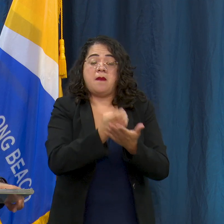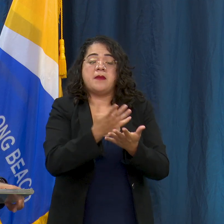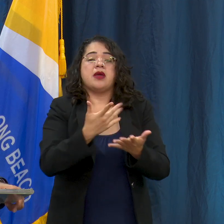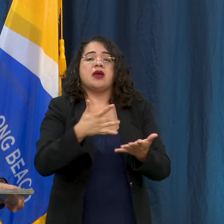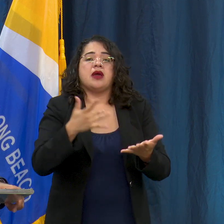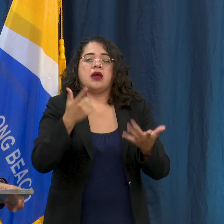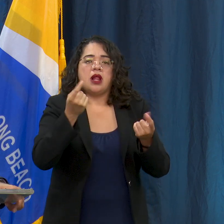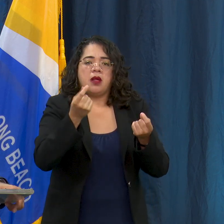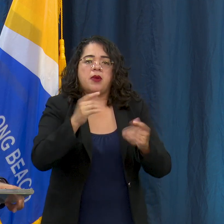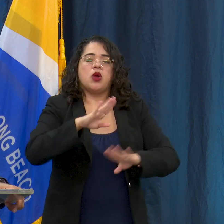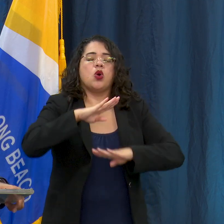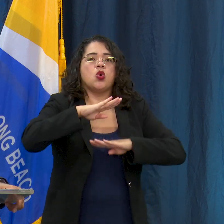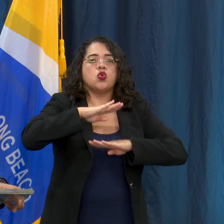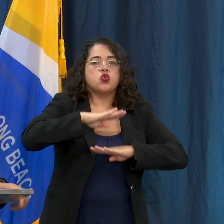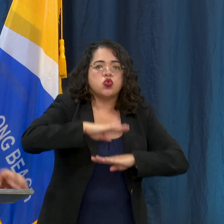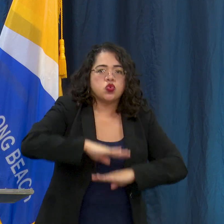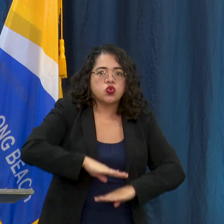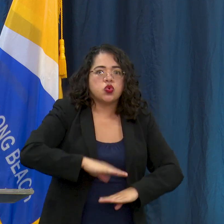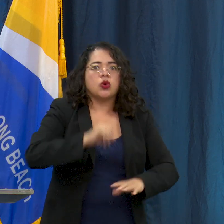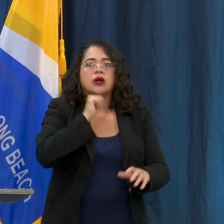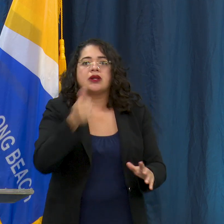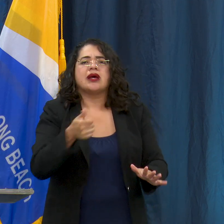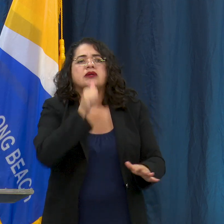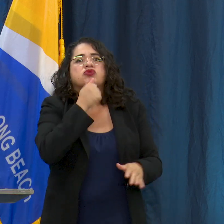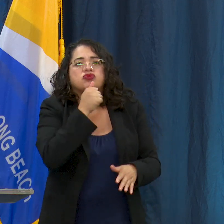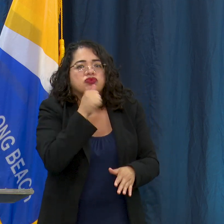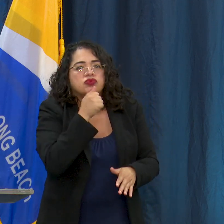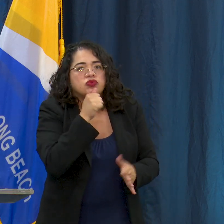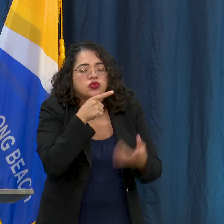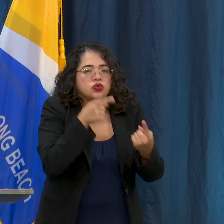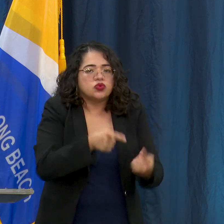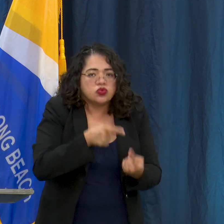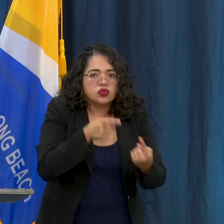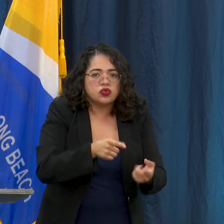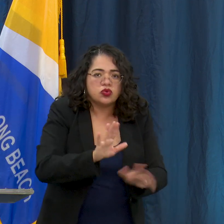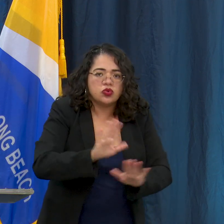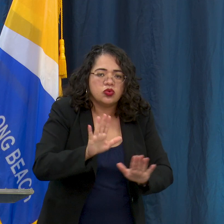that we are feeling will be dealt with in a way that is supportive of the